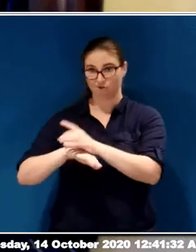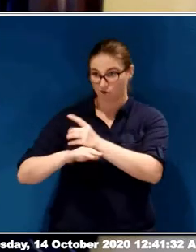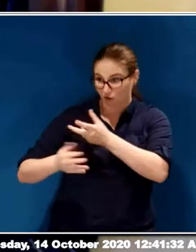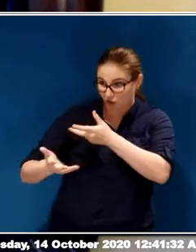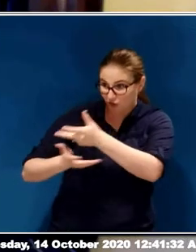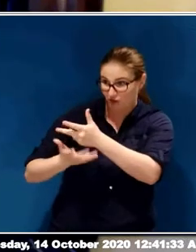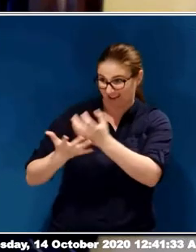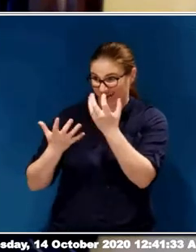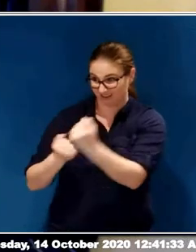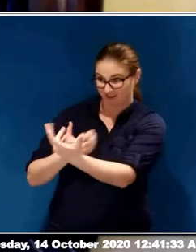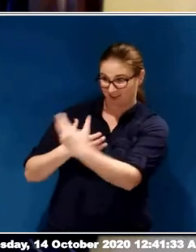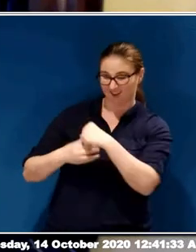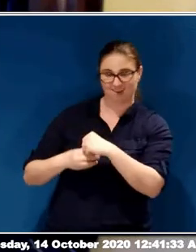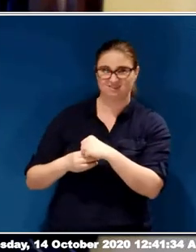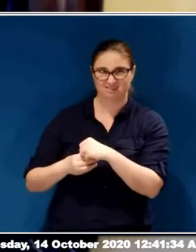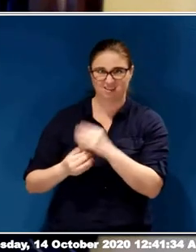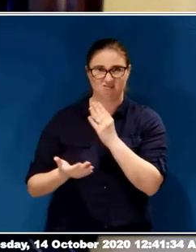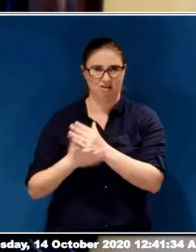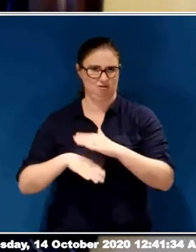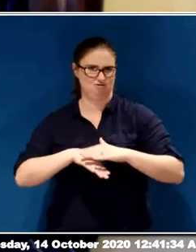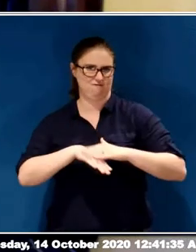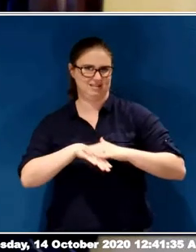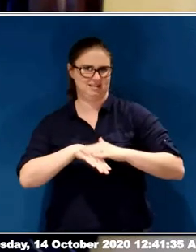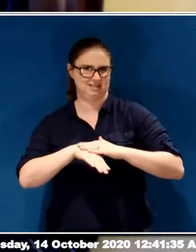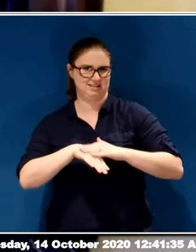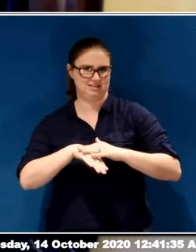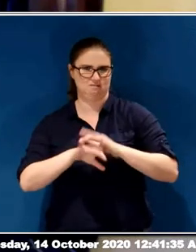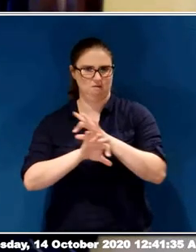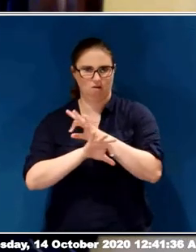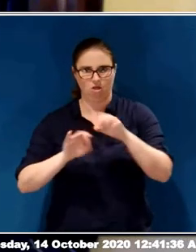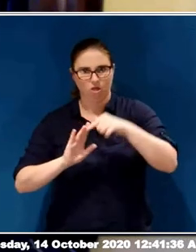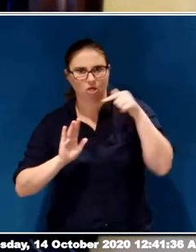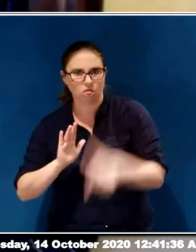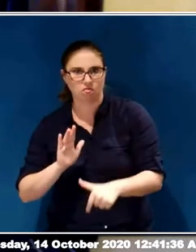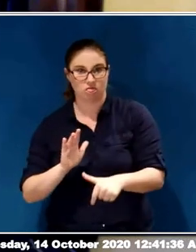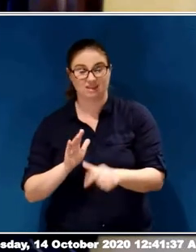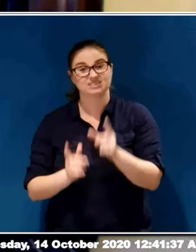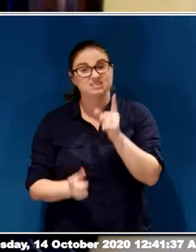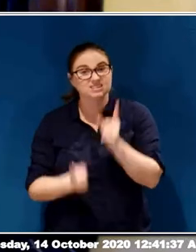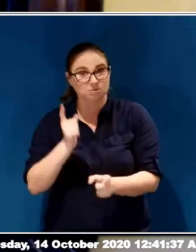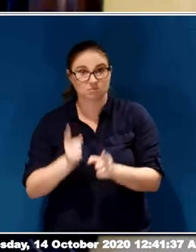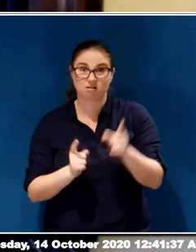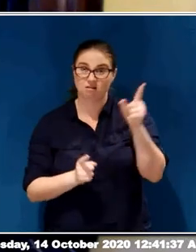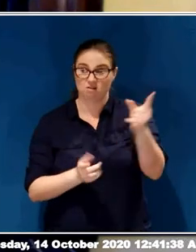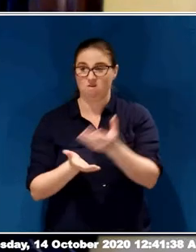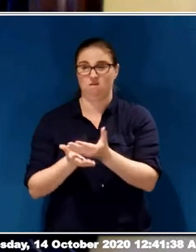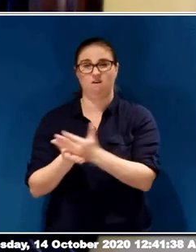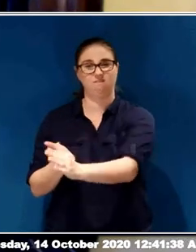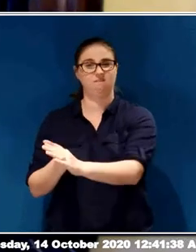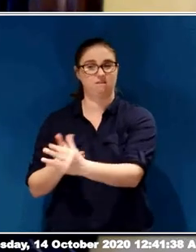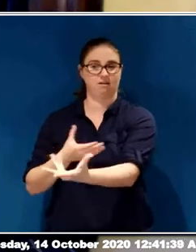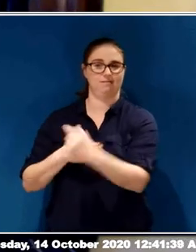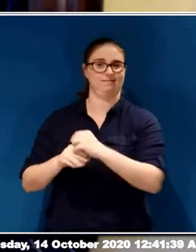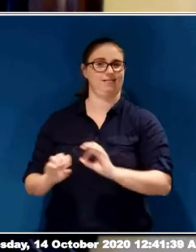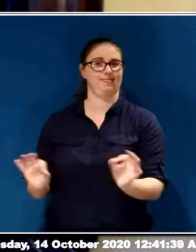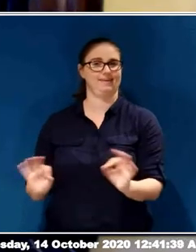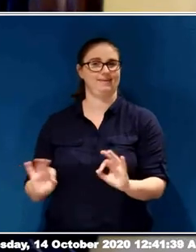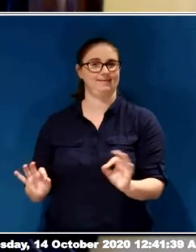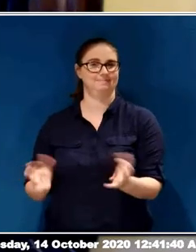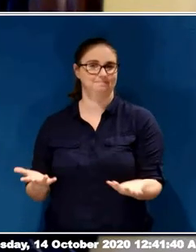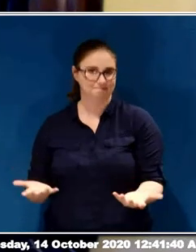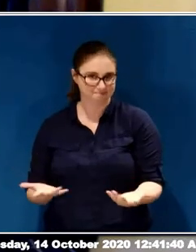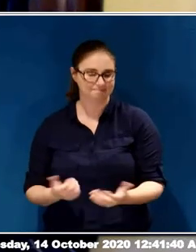I suggest that one possible reason for this might be that while the requirement